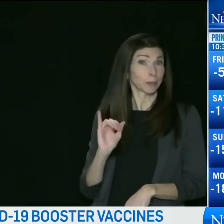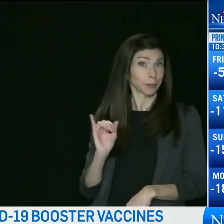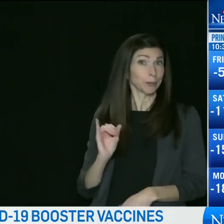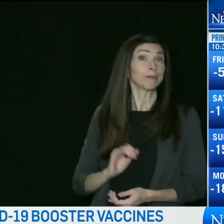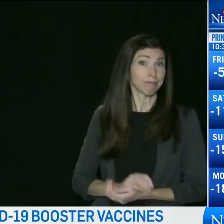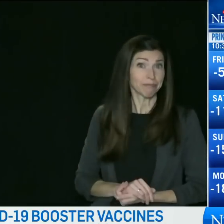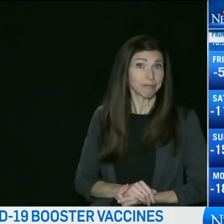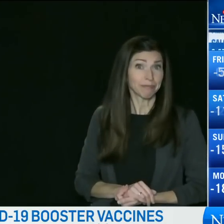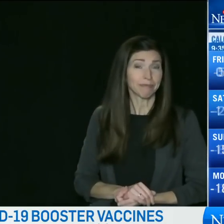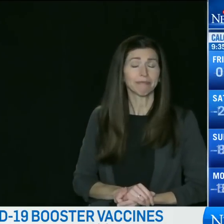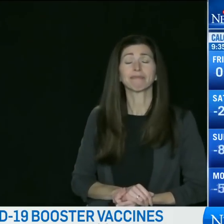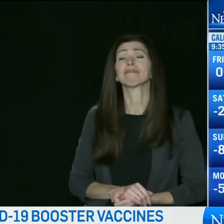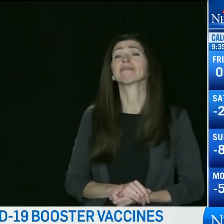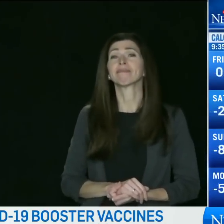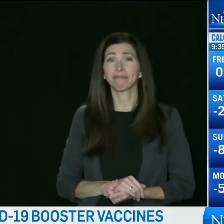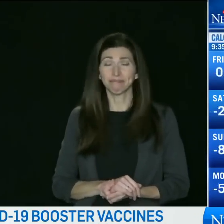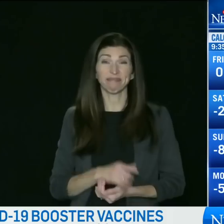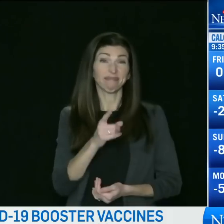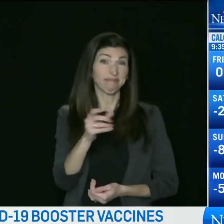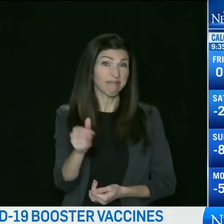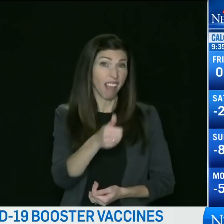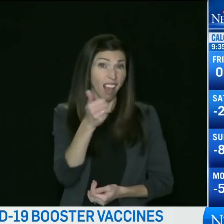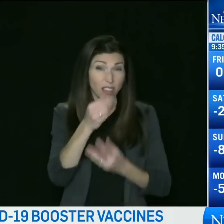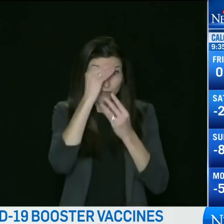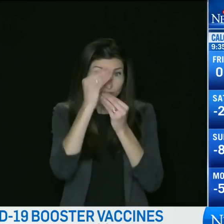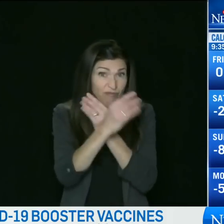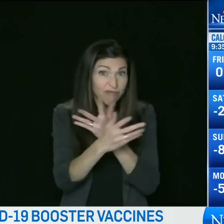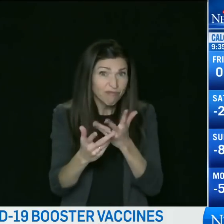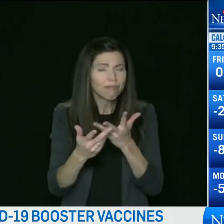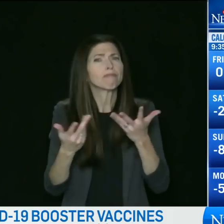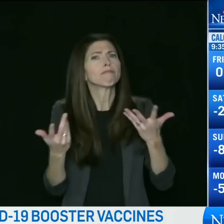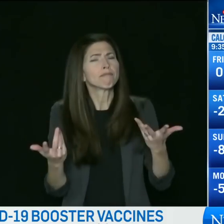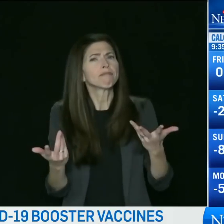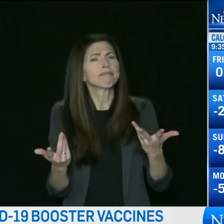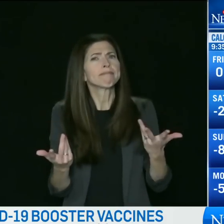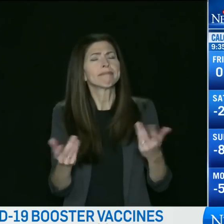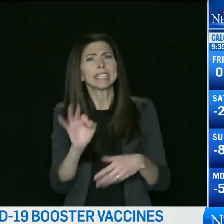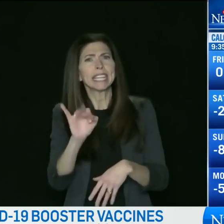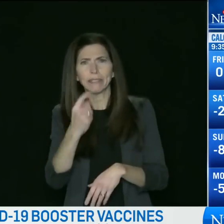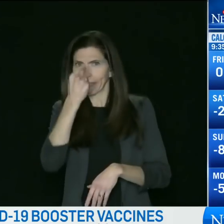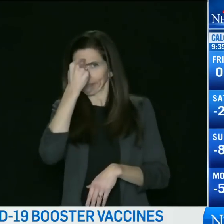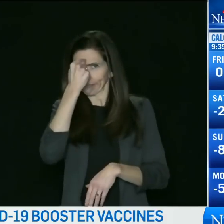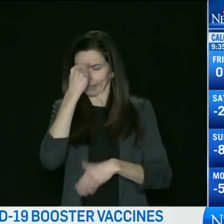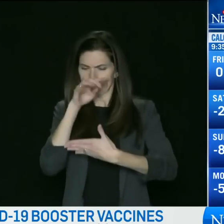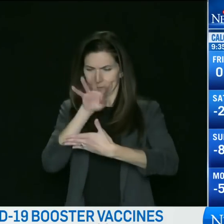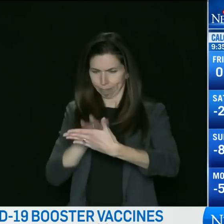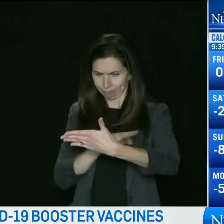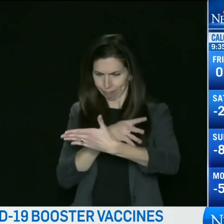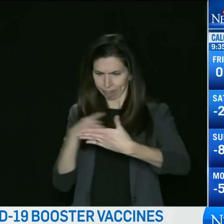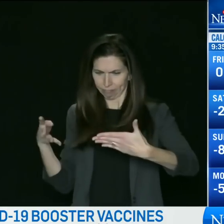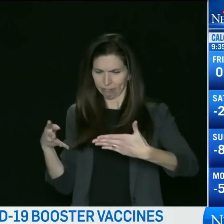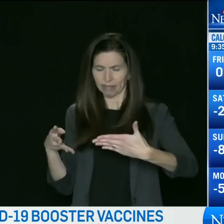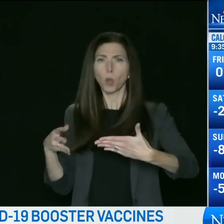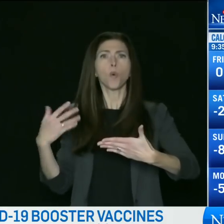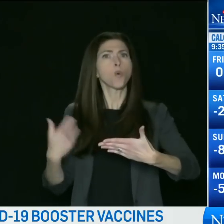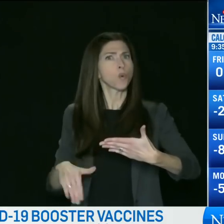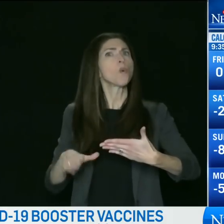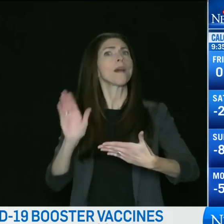BY NACI SUBSEQUENTLY. ANOTHER THING TO CONSIDER, AS DR. NJOO WAS SAYING, IS THAT WE KNOW THAT INTERVALS DO MATTER